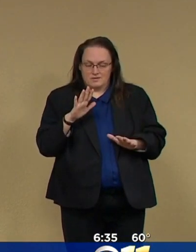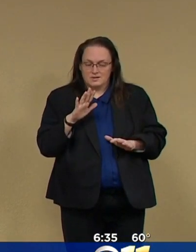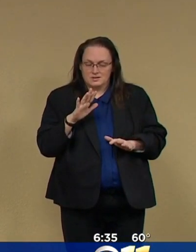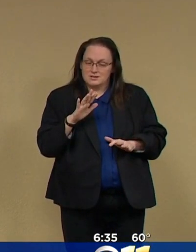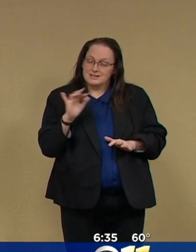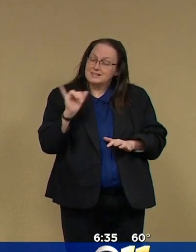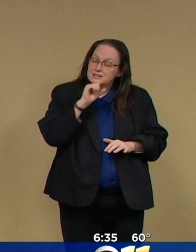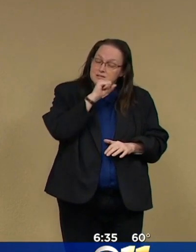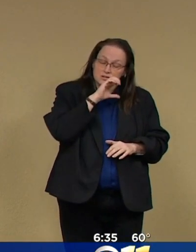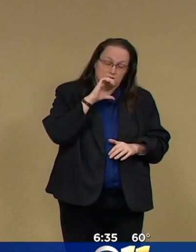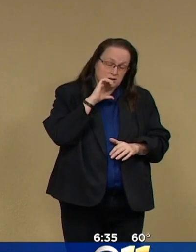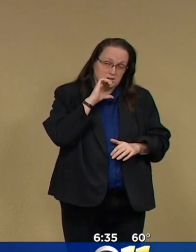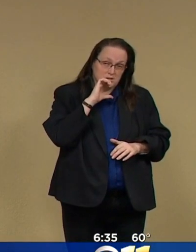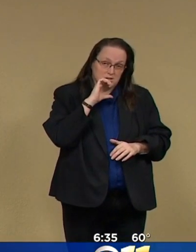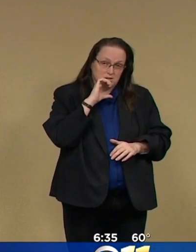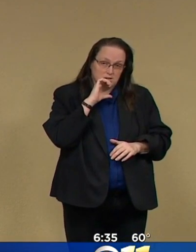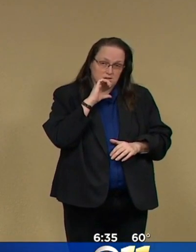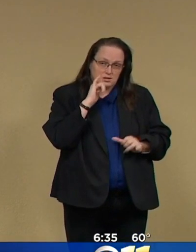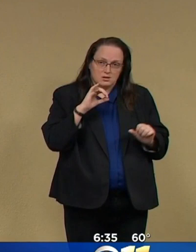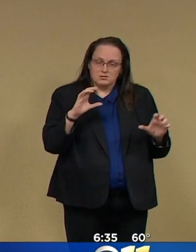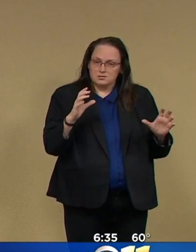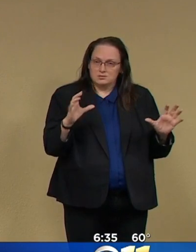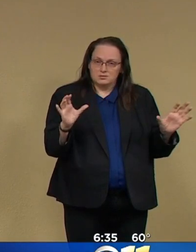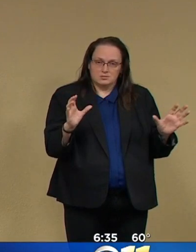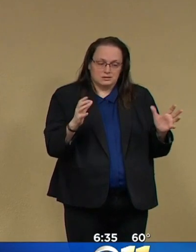THEY DON'T WANT TO SHUT EVERYTHING DOWN, BUT PUBLIC